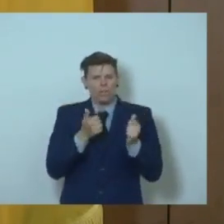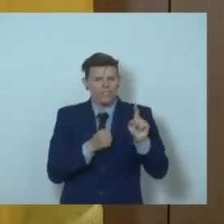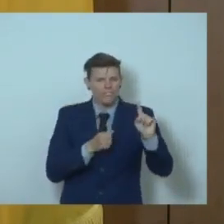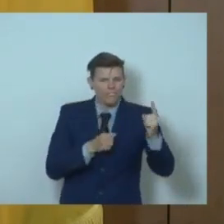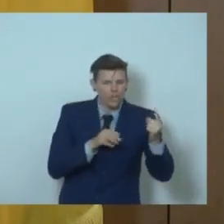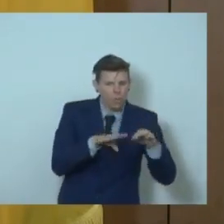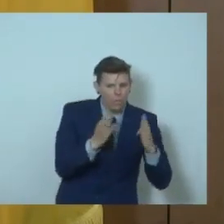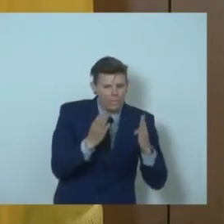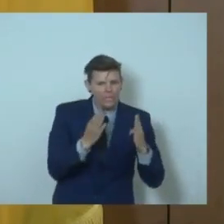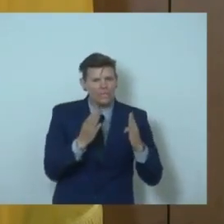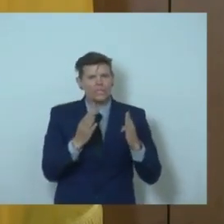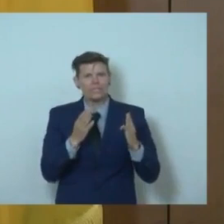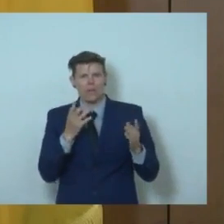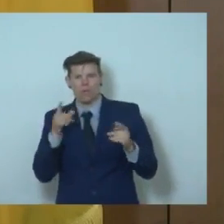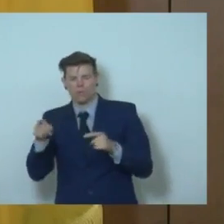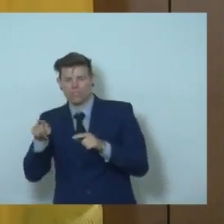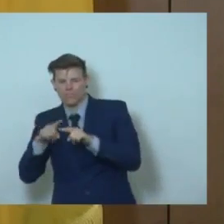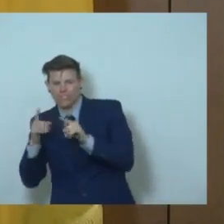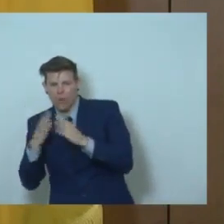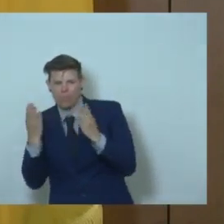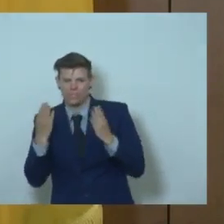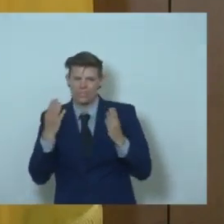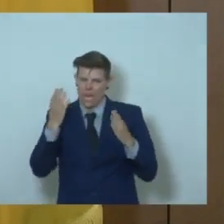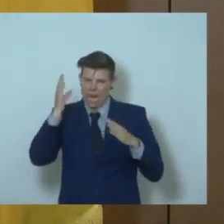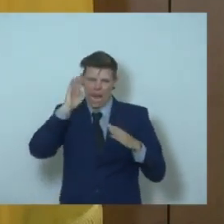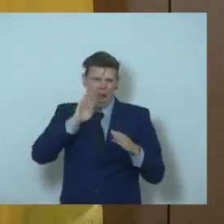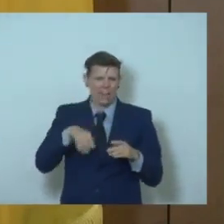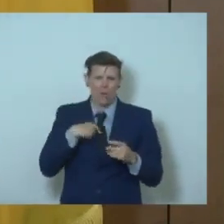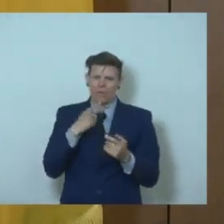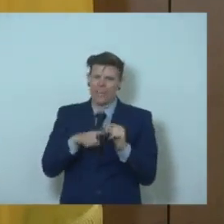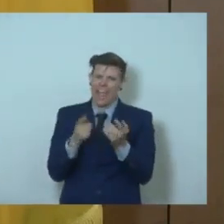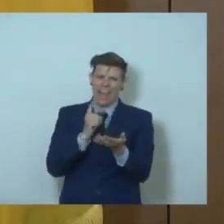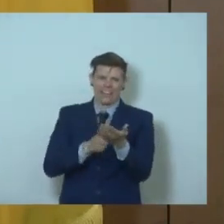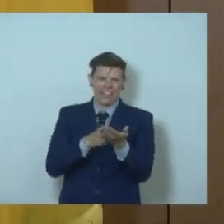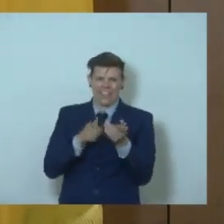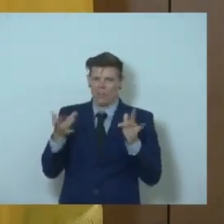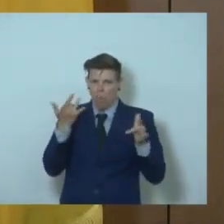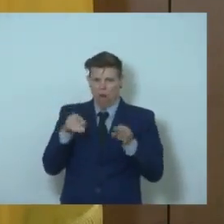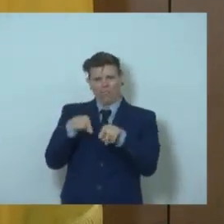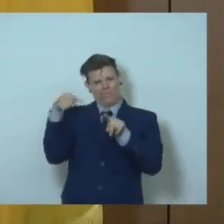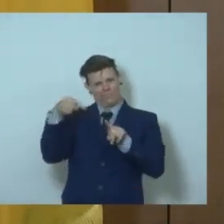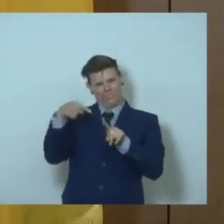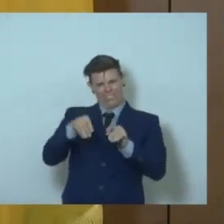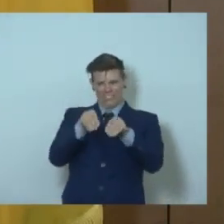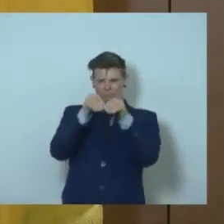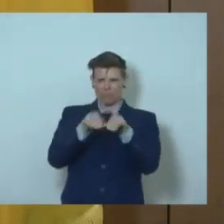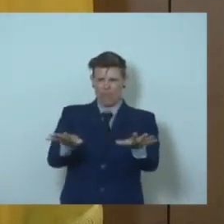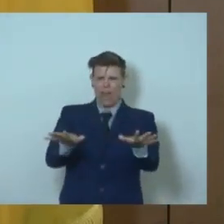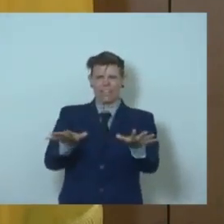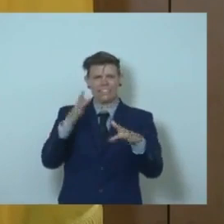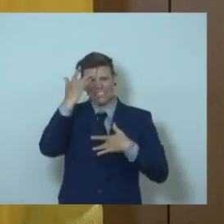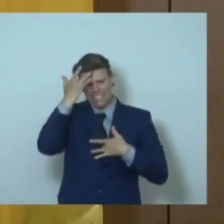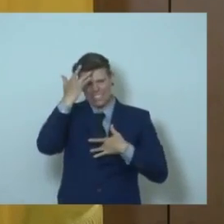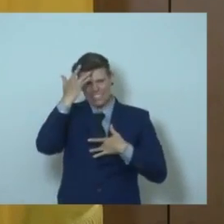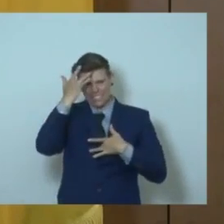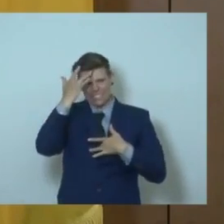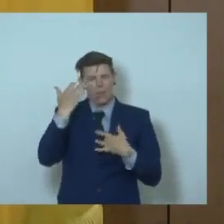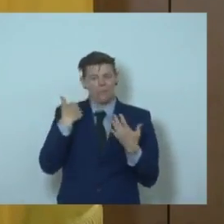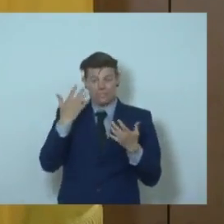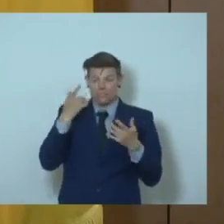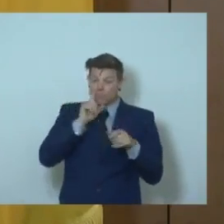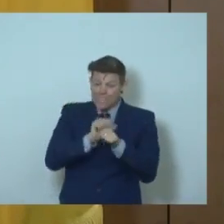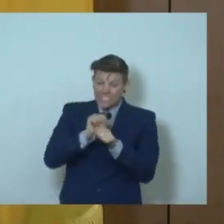I’M CONCERNED ABOUT THEM, BUT HAVING A FAIRNESS DEBATE ABOUT WHAT OPENS FIRST DOESN’T WORK IN THE CONTEXT OF A PANDA.